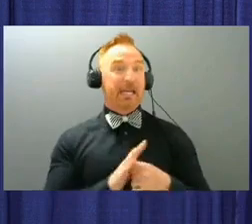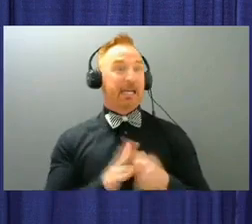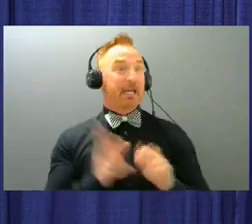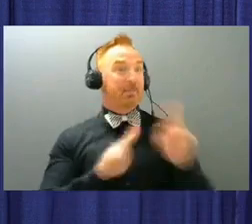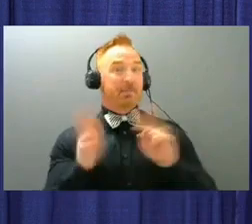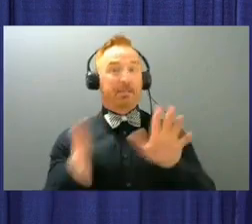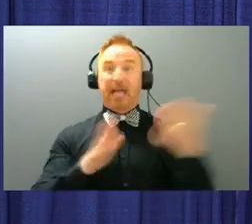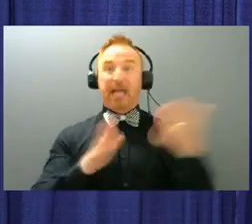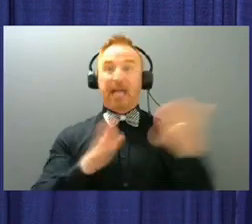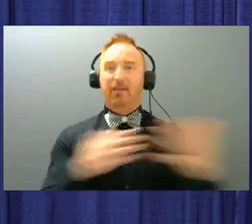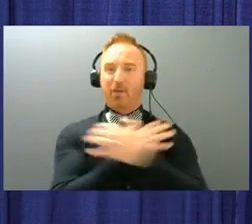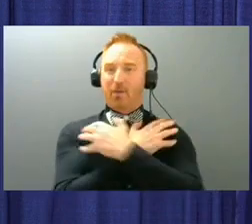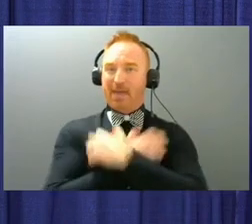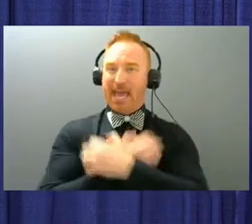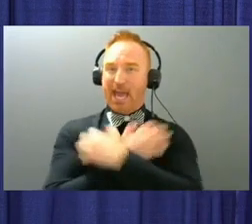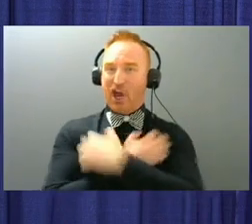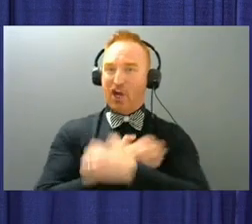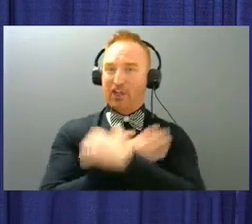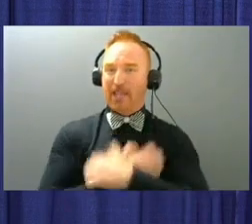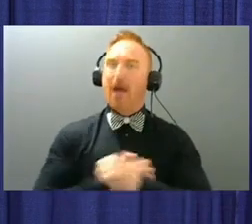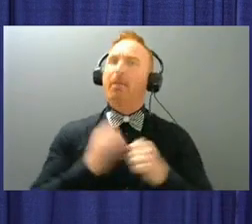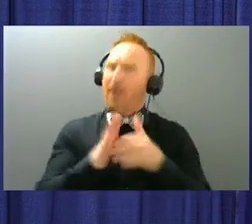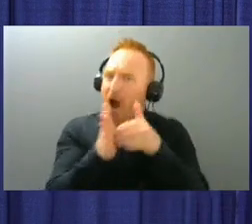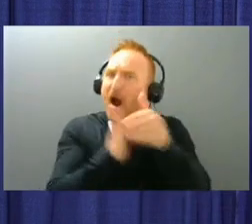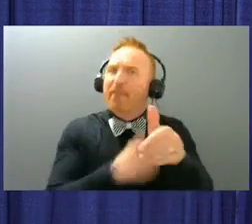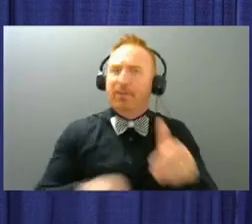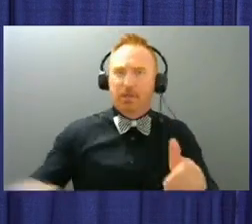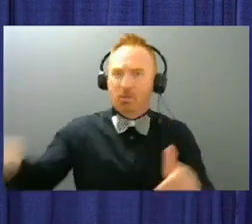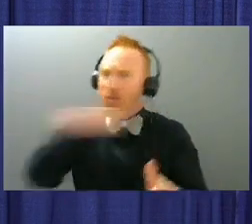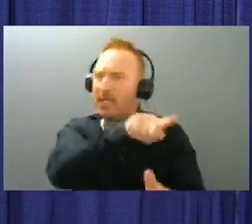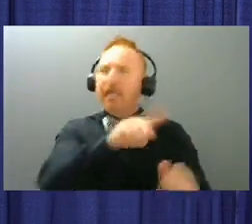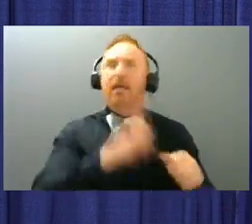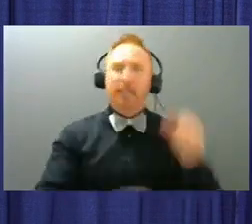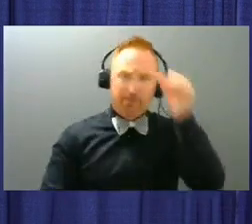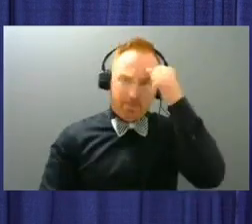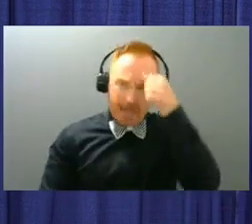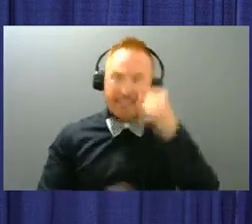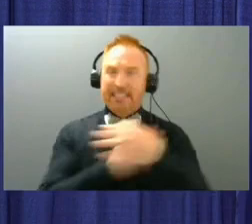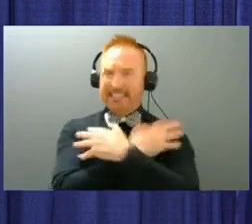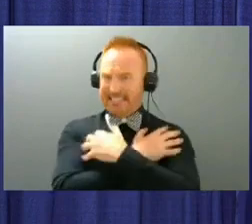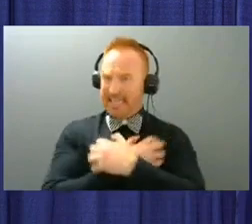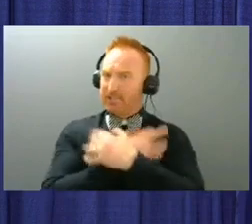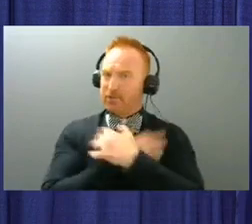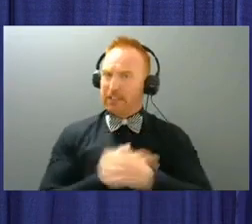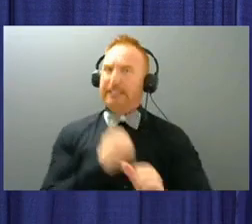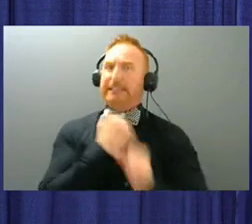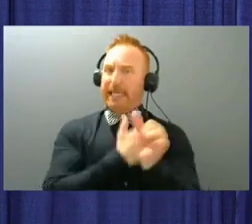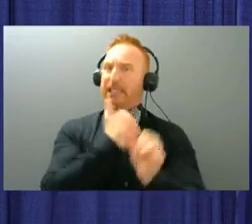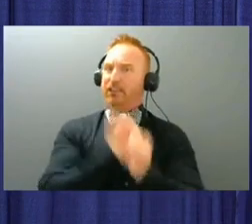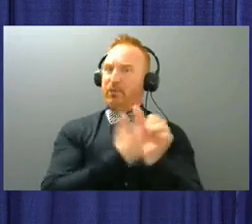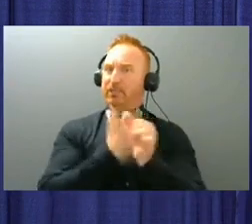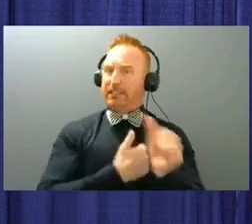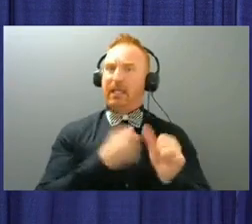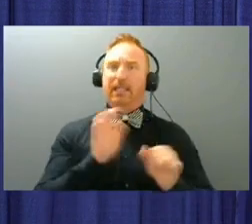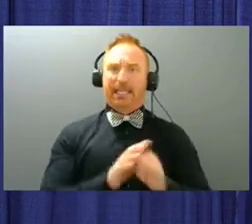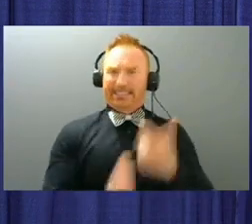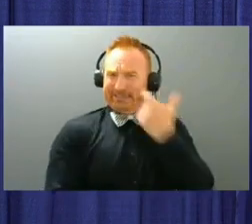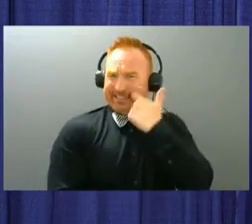But we are reminded frequently how dangerous and unpredictable they can be, including recent intrusions in Marsh Lake and the